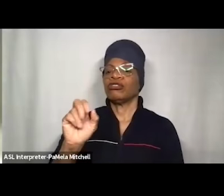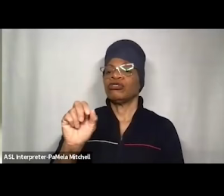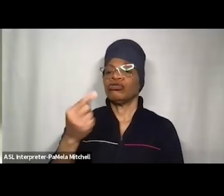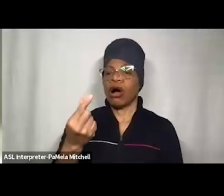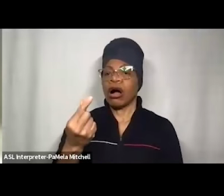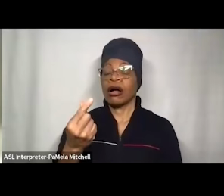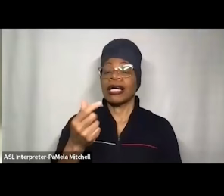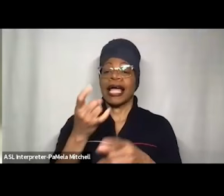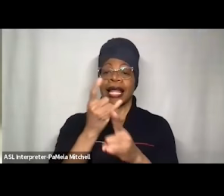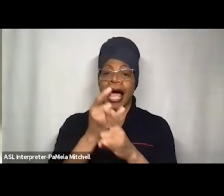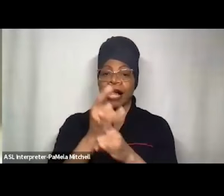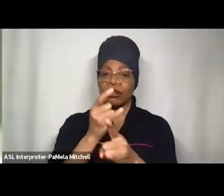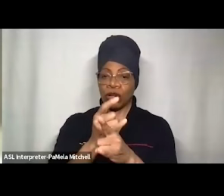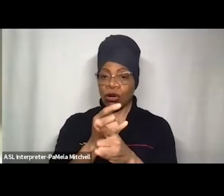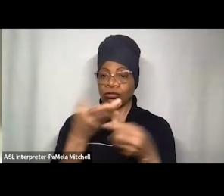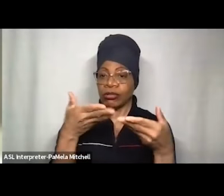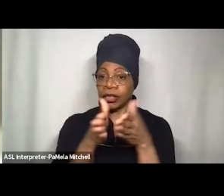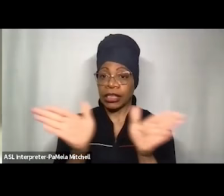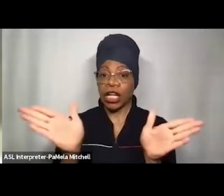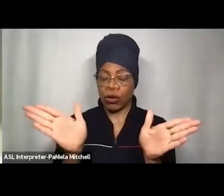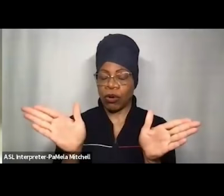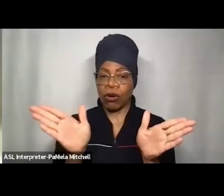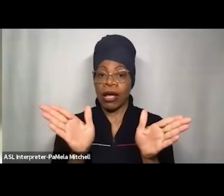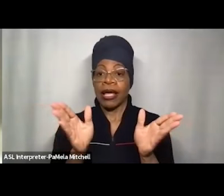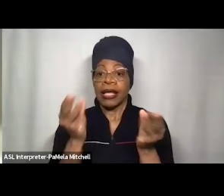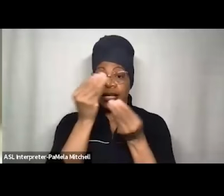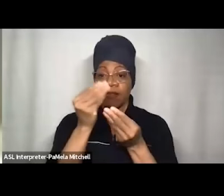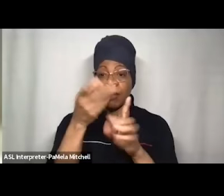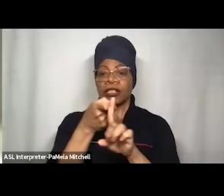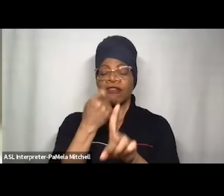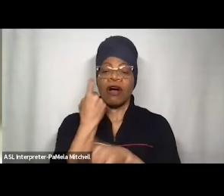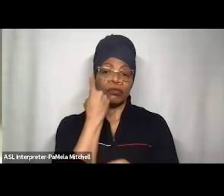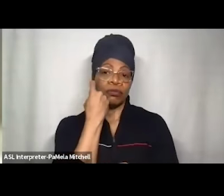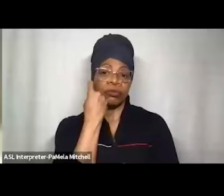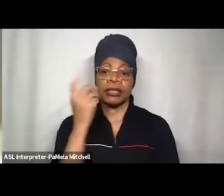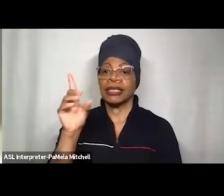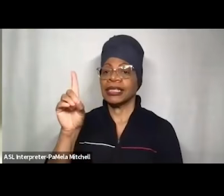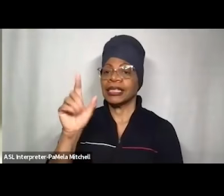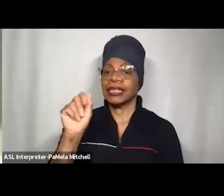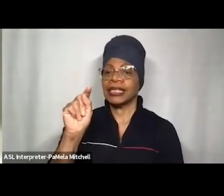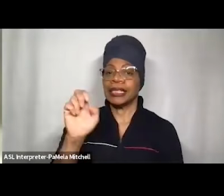So this comes from fairly recent data, and we're looking at the gender differences here